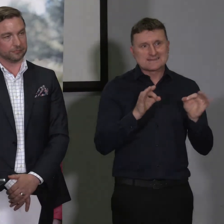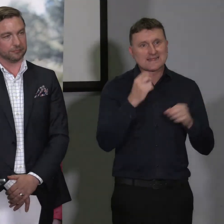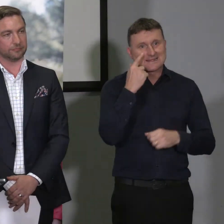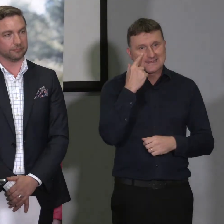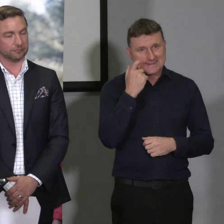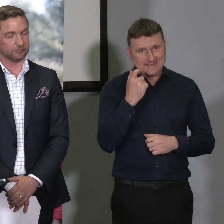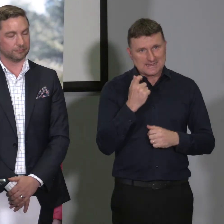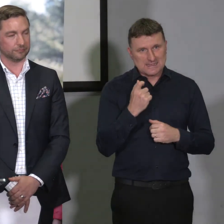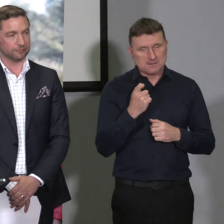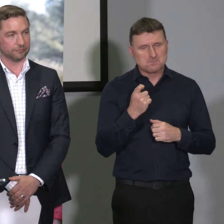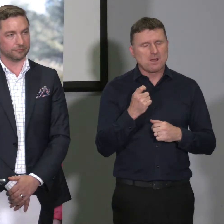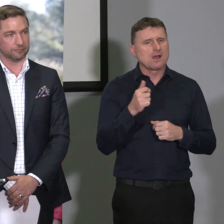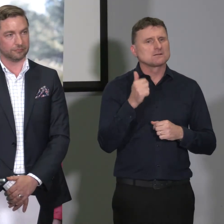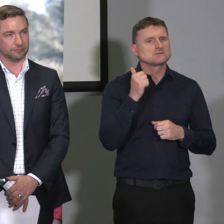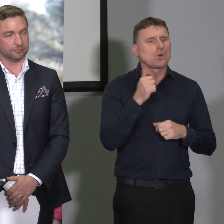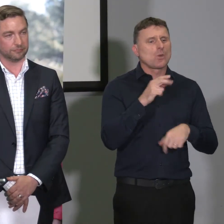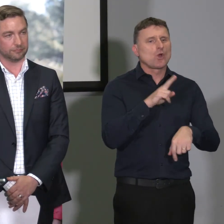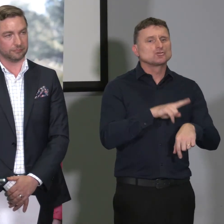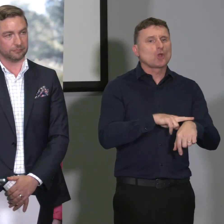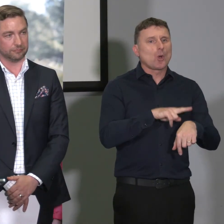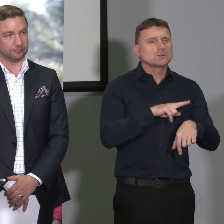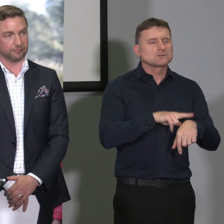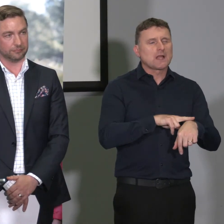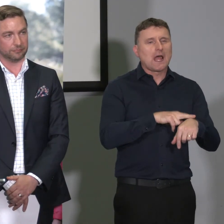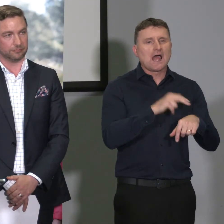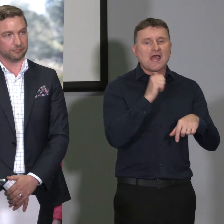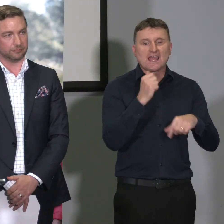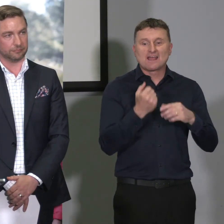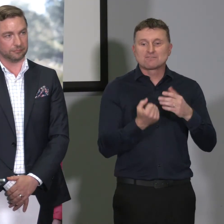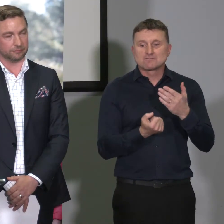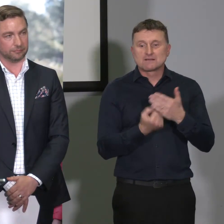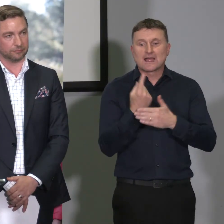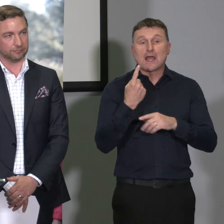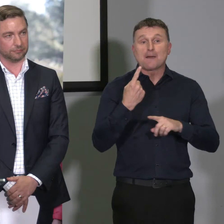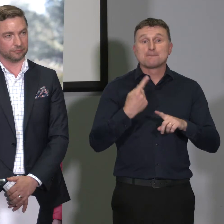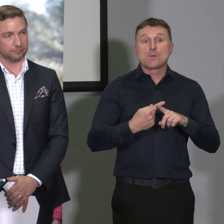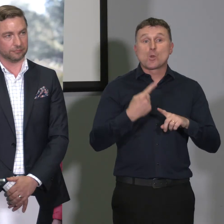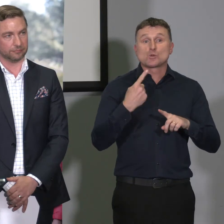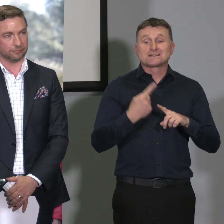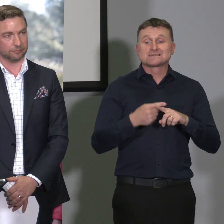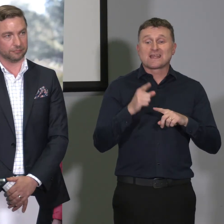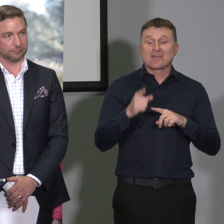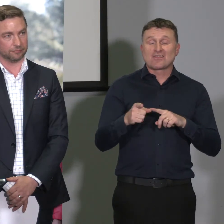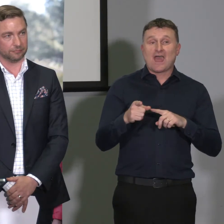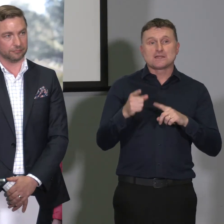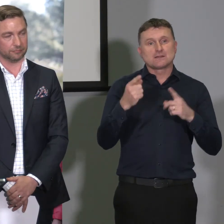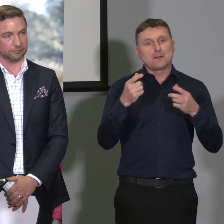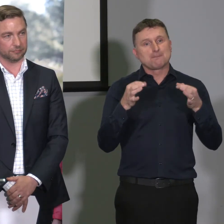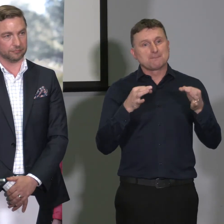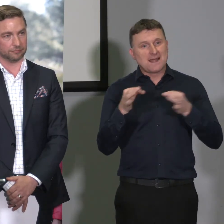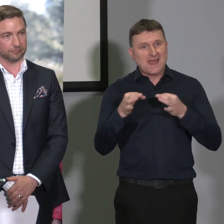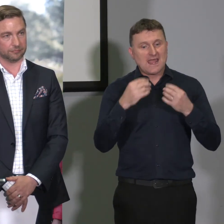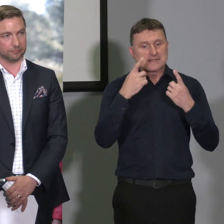asked for more planned care to